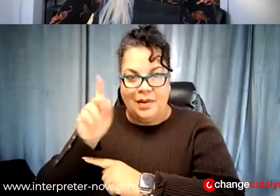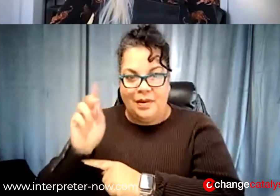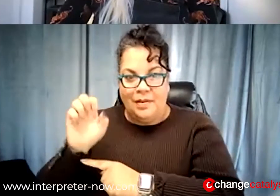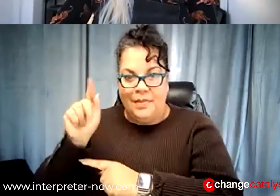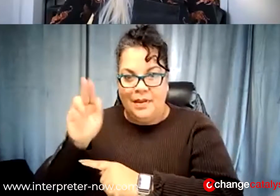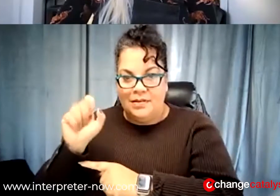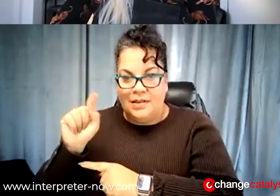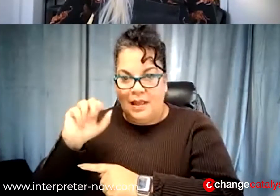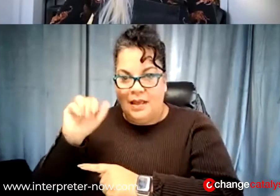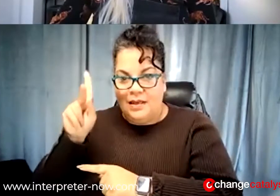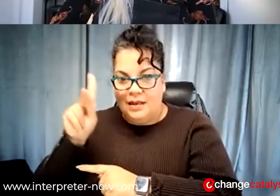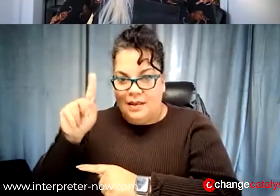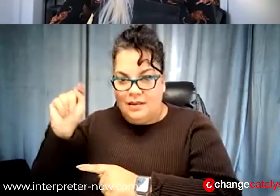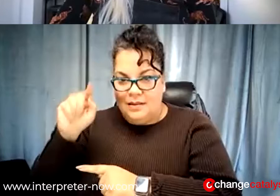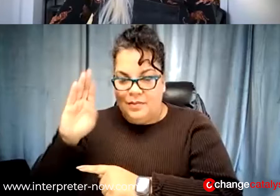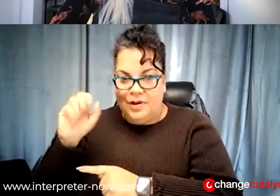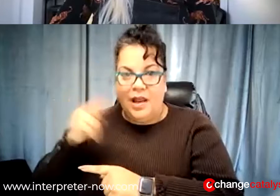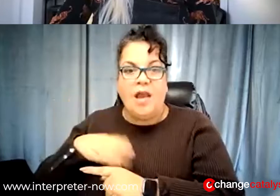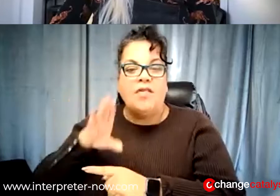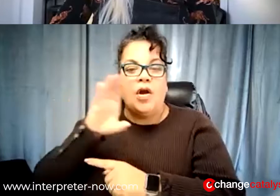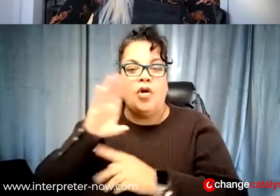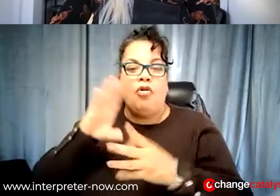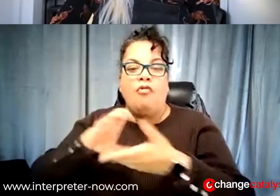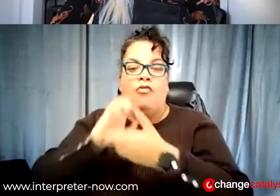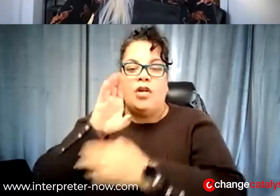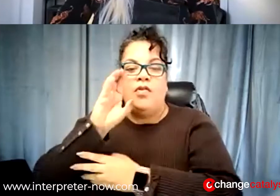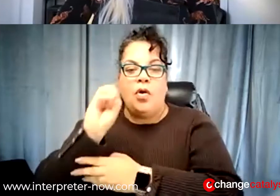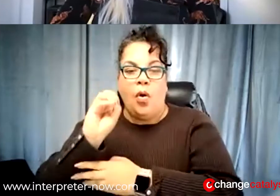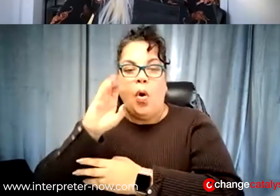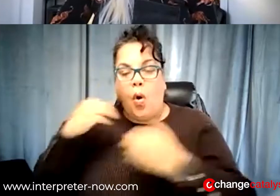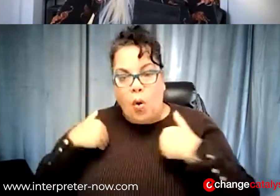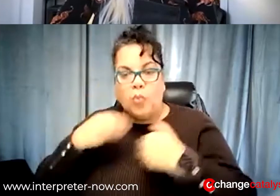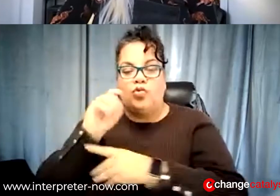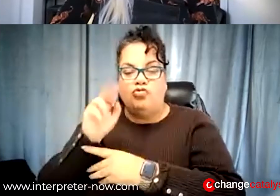of OwnTrail, about how they have blazed their own trail as entrepreneurs building a platform